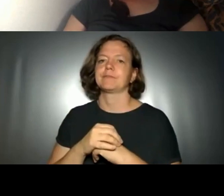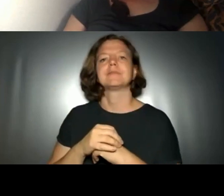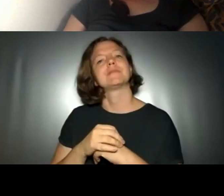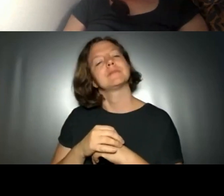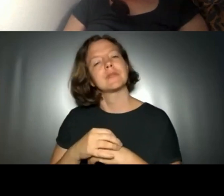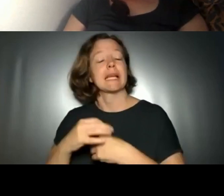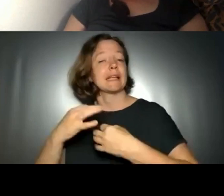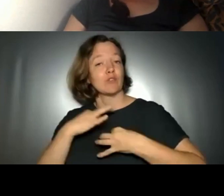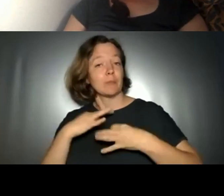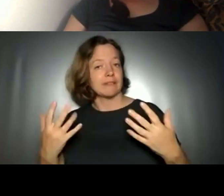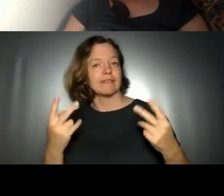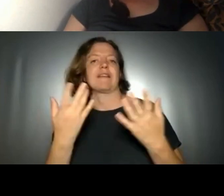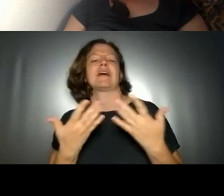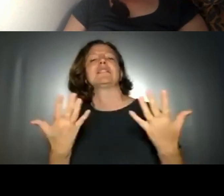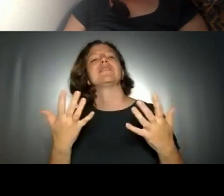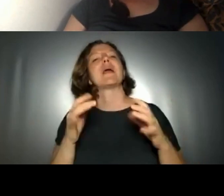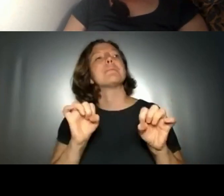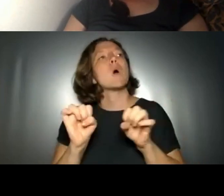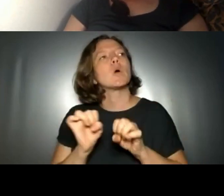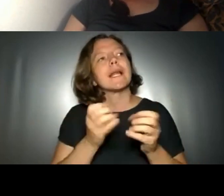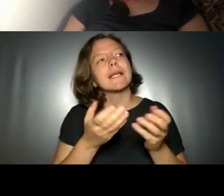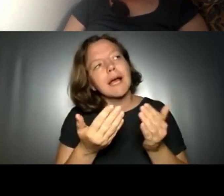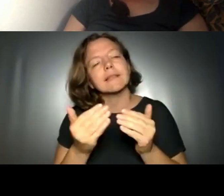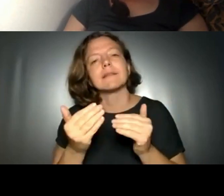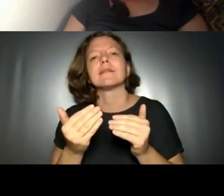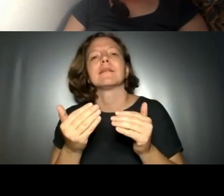because I didn't see them. So for me it was...